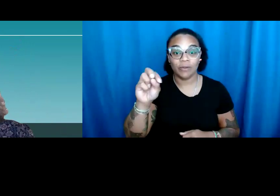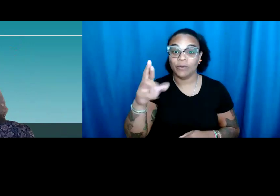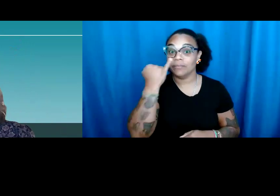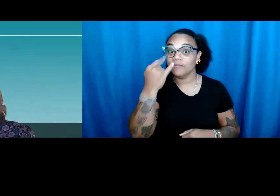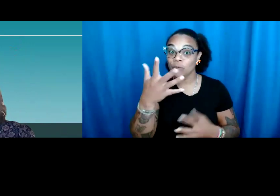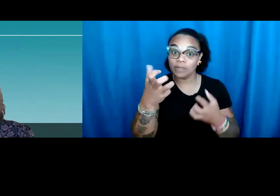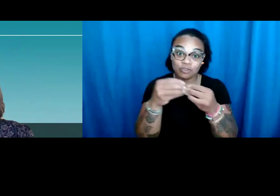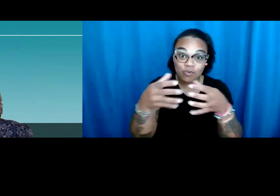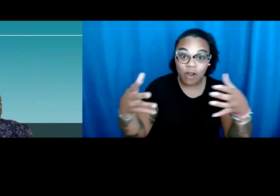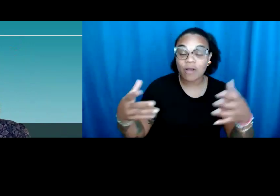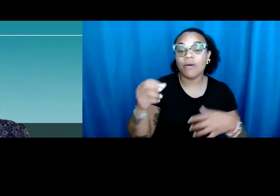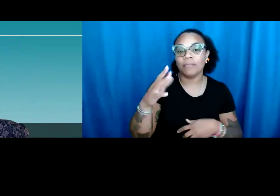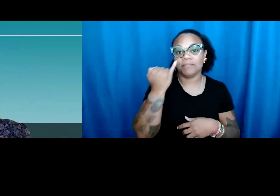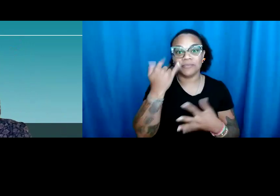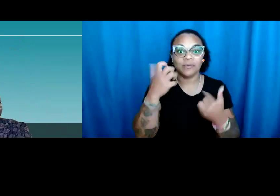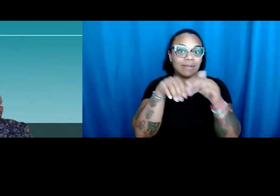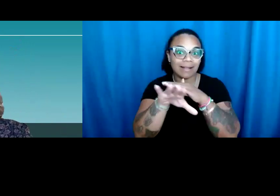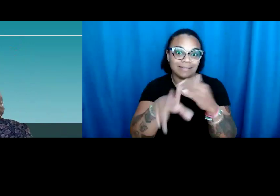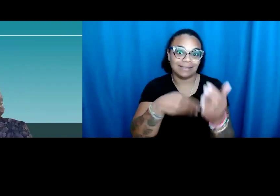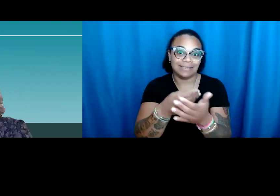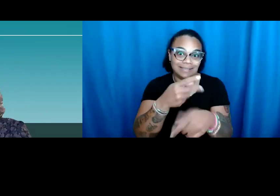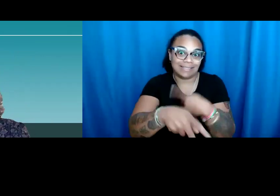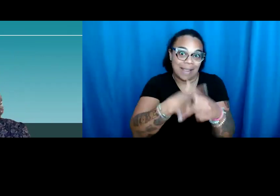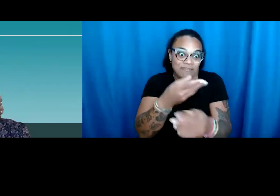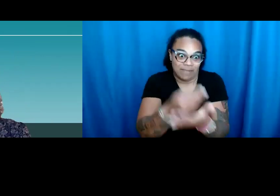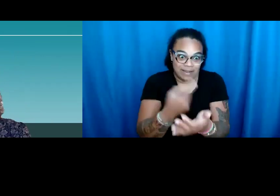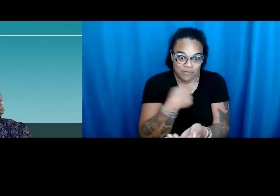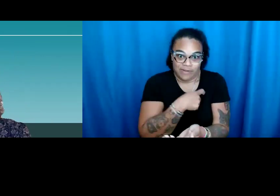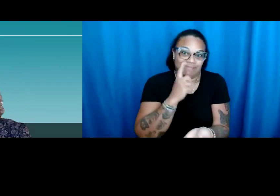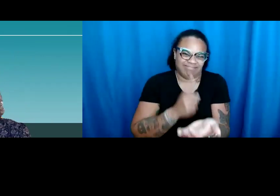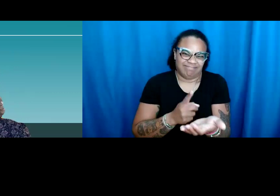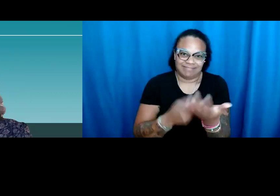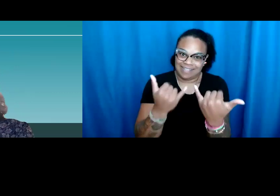if you are looking to access the type of capital that we talked about here today.